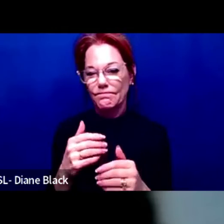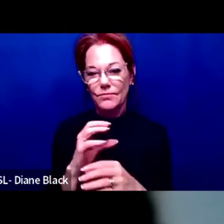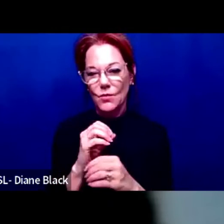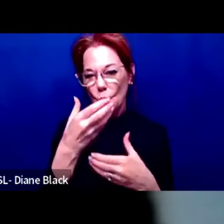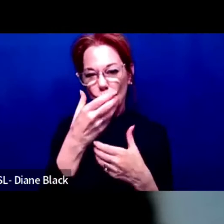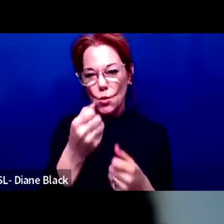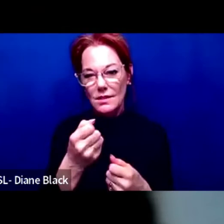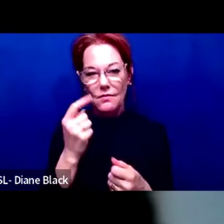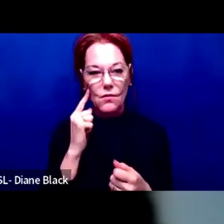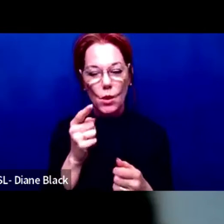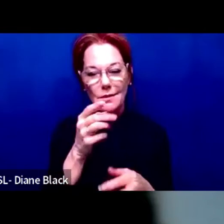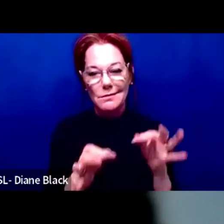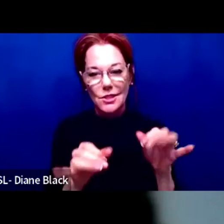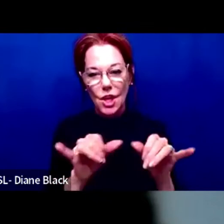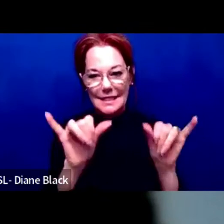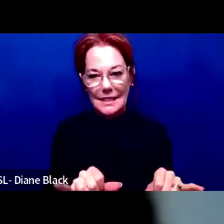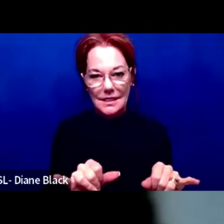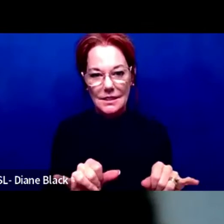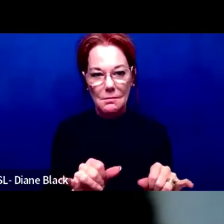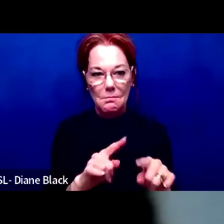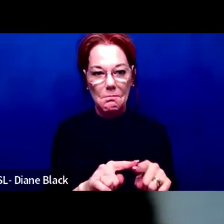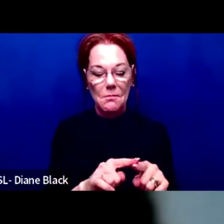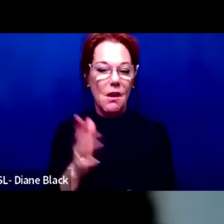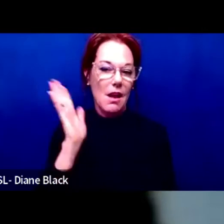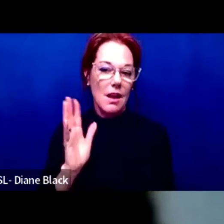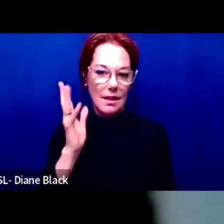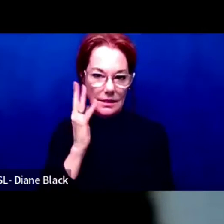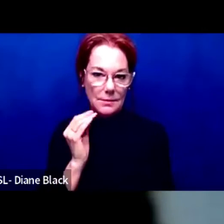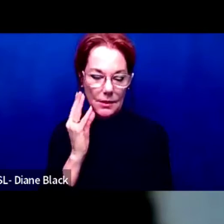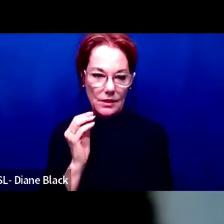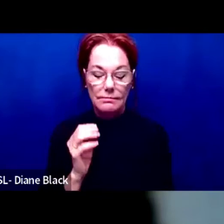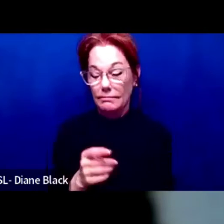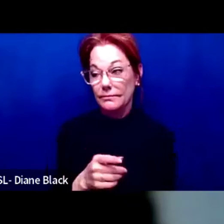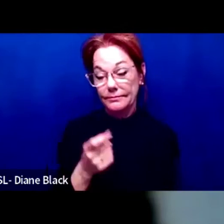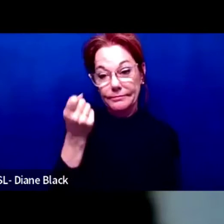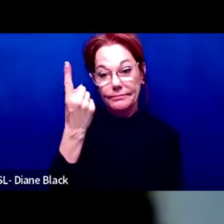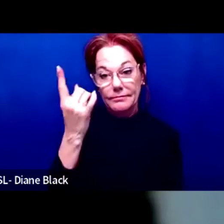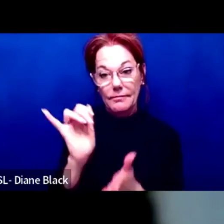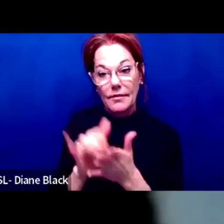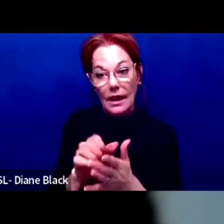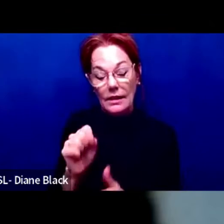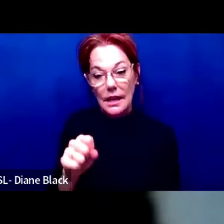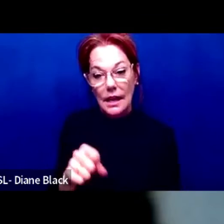treatment. And definitely, that is understandable. So I think that the work that you're doing,